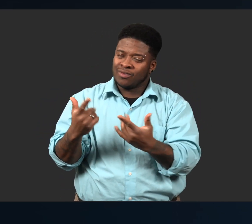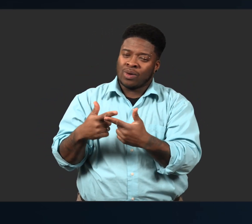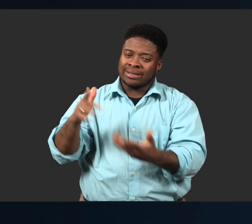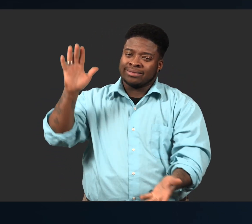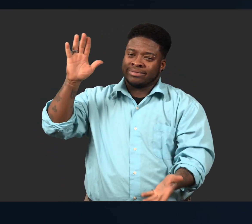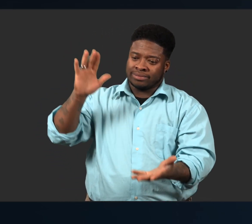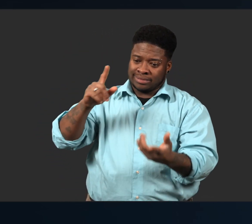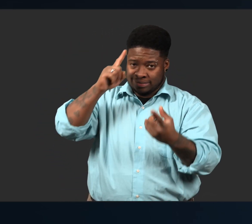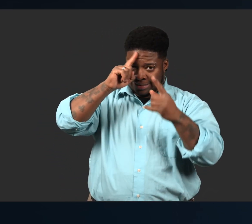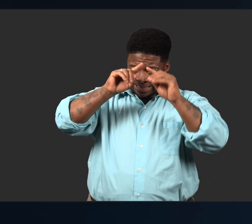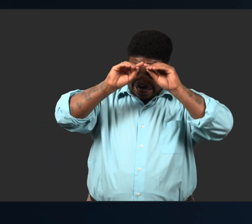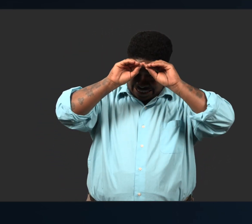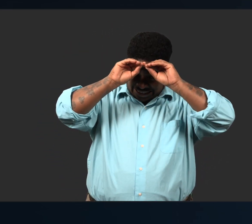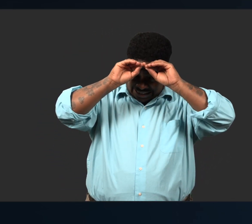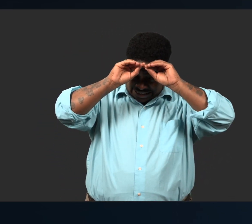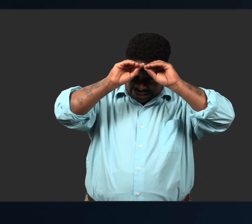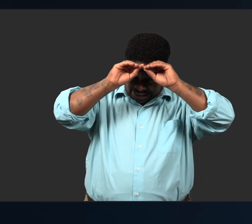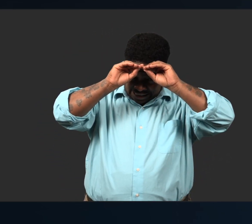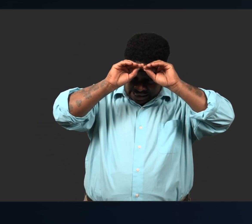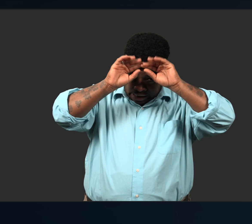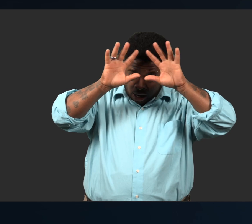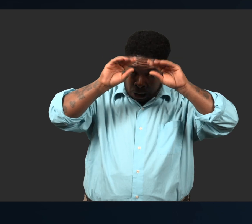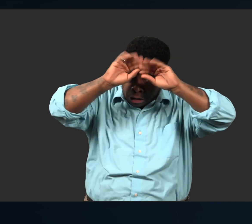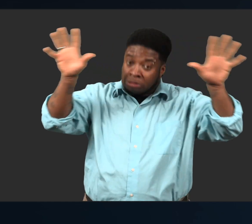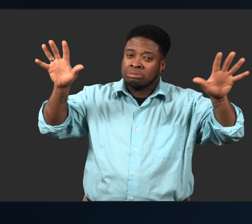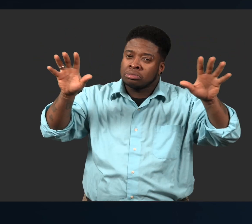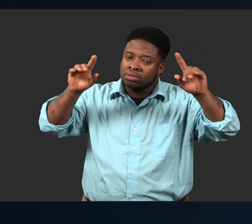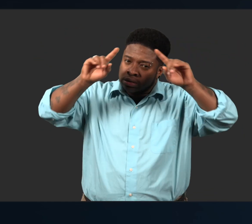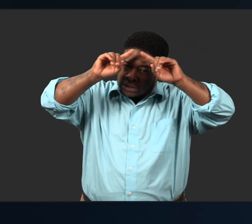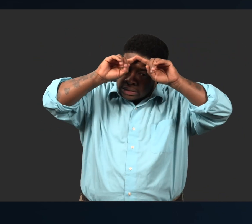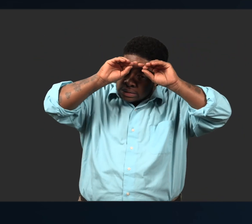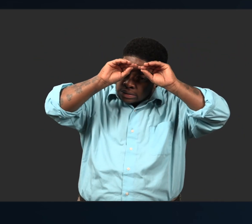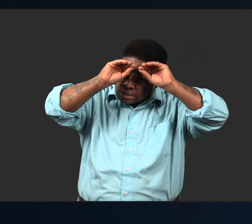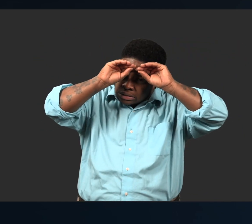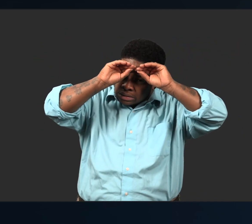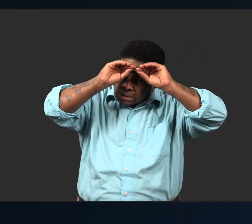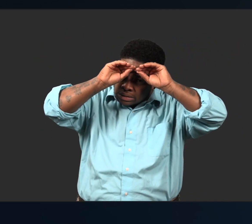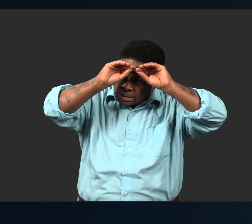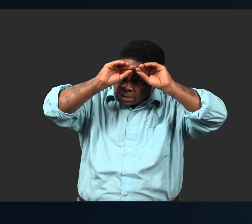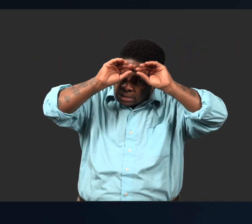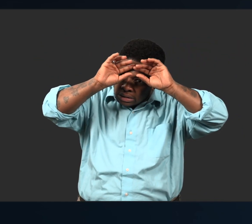Communication will have to wait until Alice's mind starts to clear. Gradually, Alice's brain fog lessens